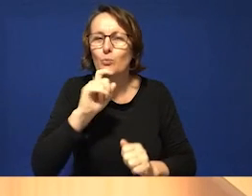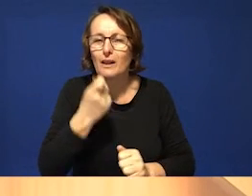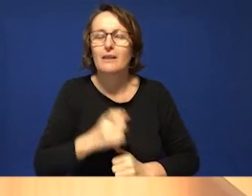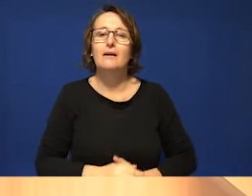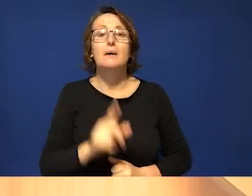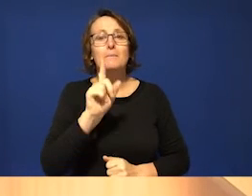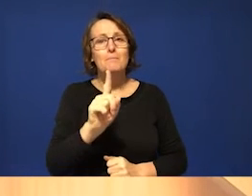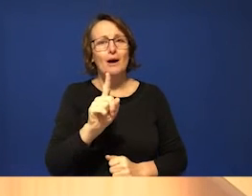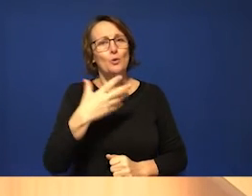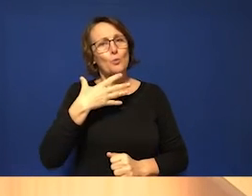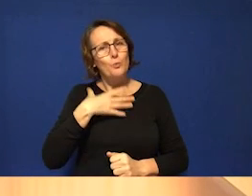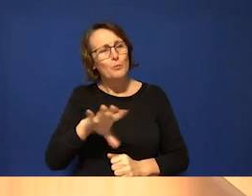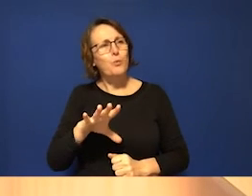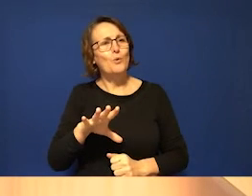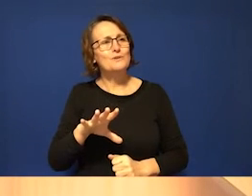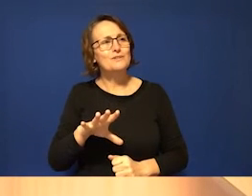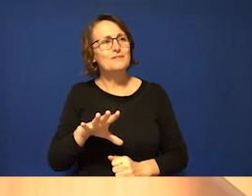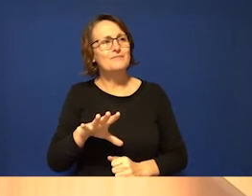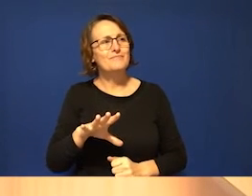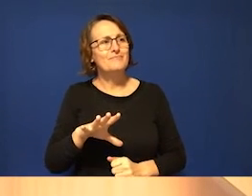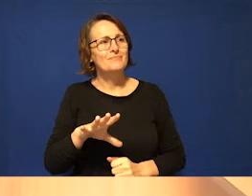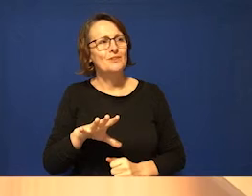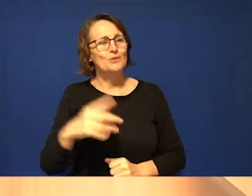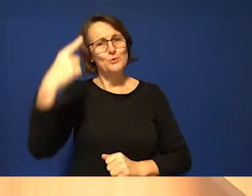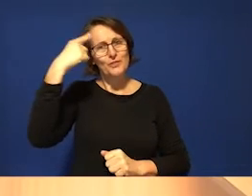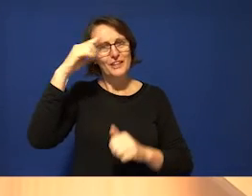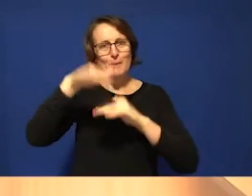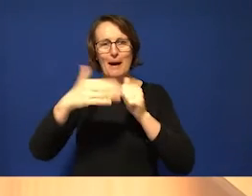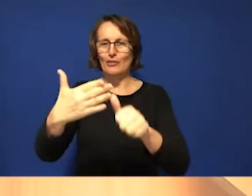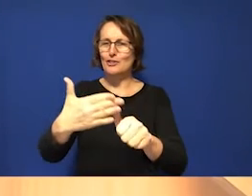and reclaiming as much of the original part of the building